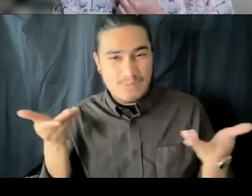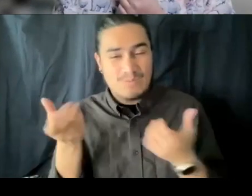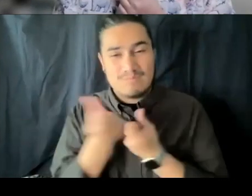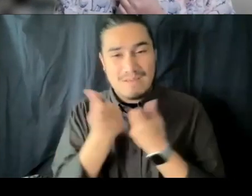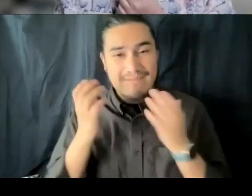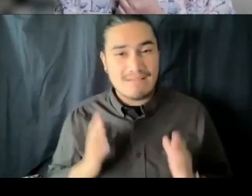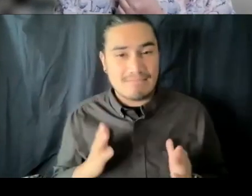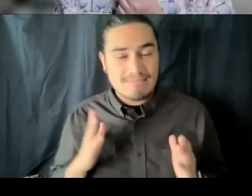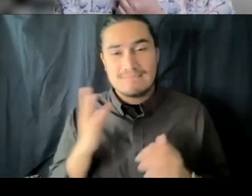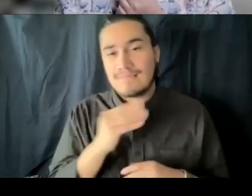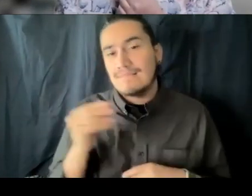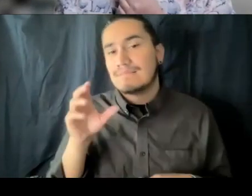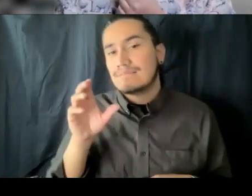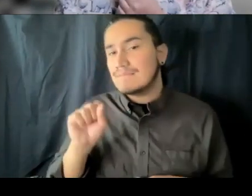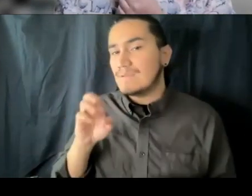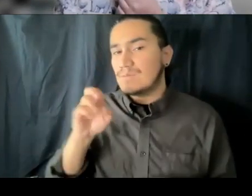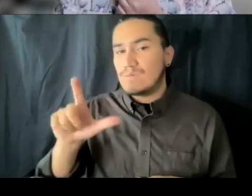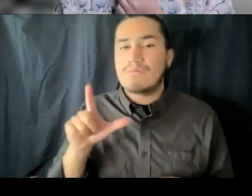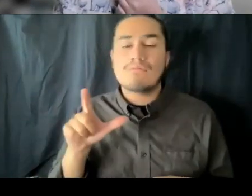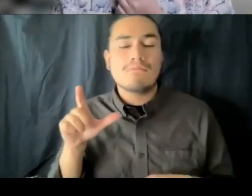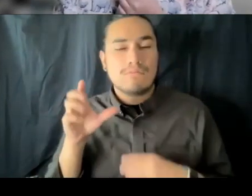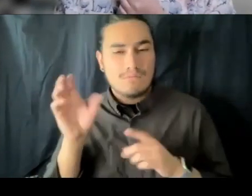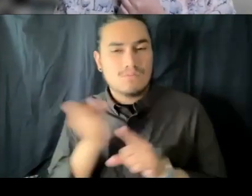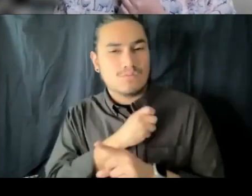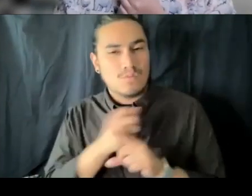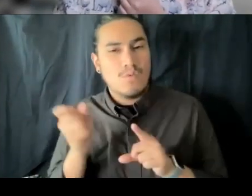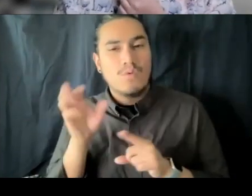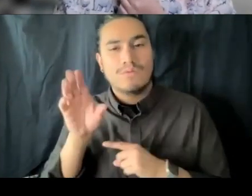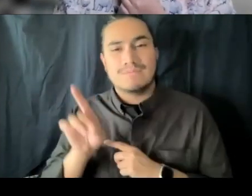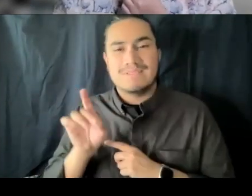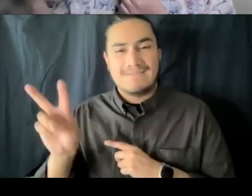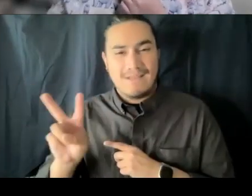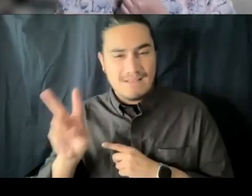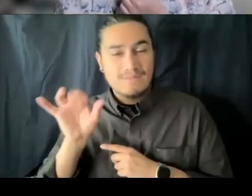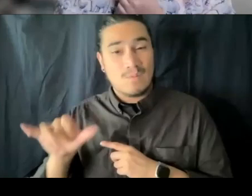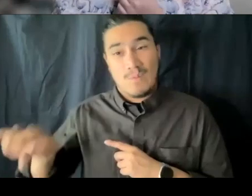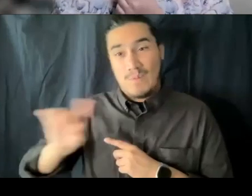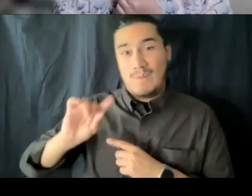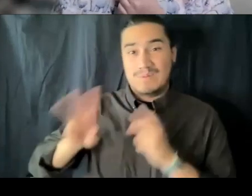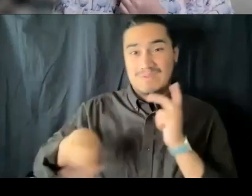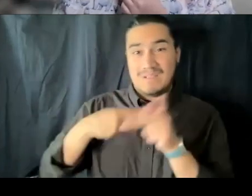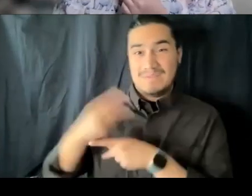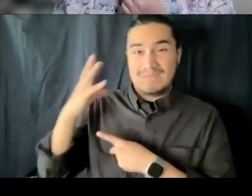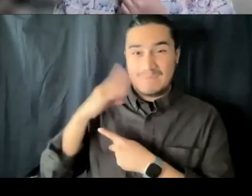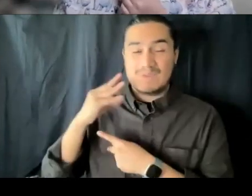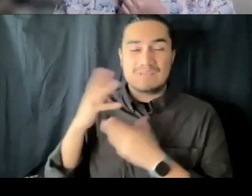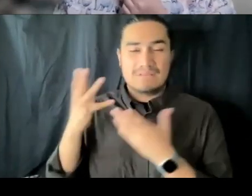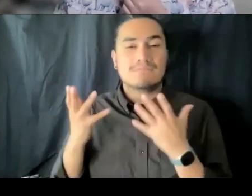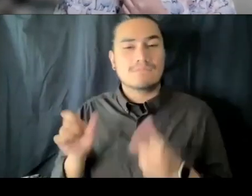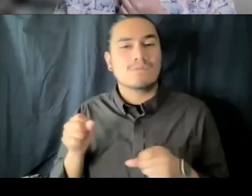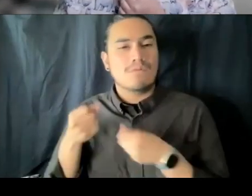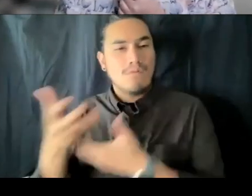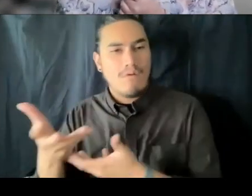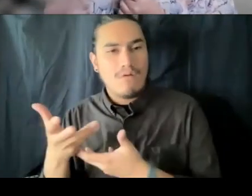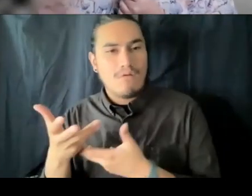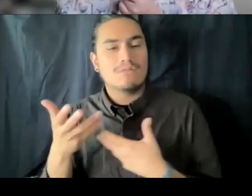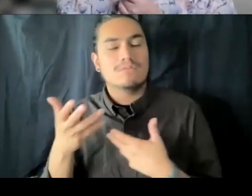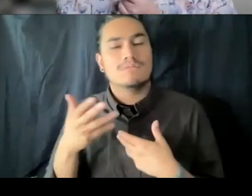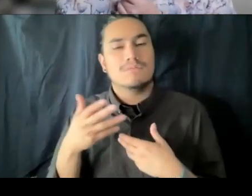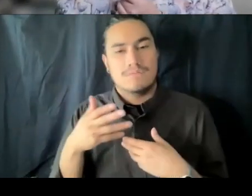in sexual assault or domestic violence, those experiences maybe for a lot of people a trauma or a crisis.